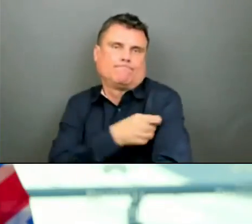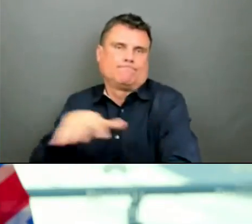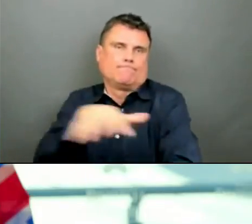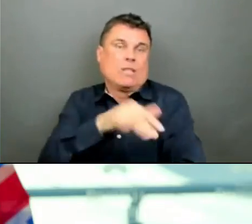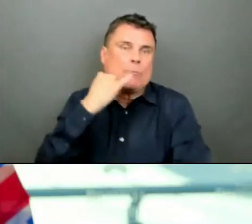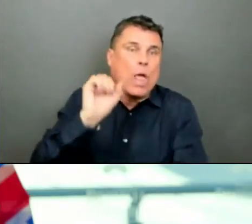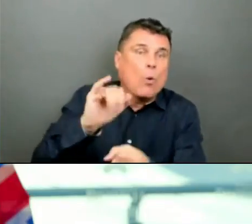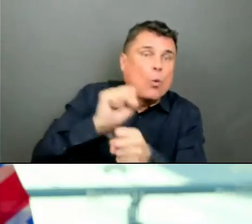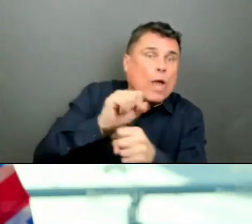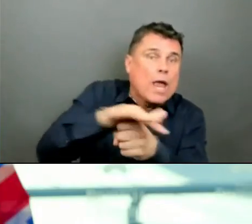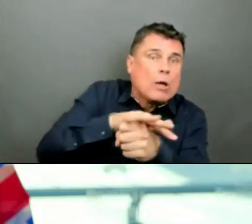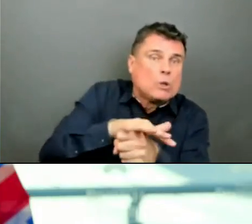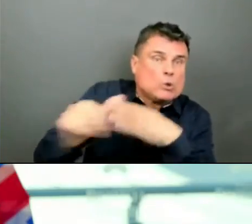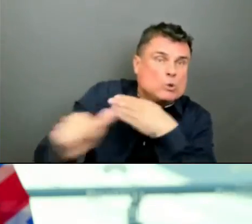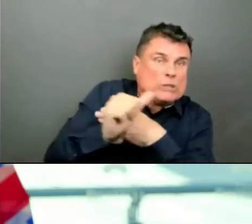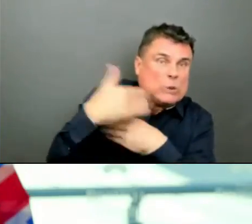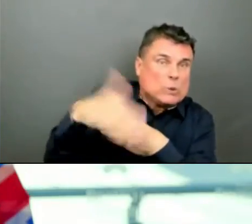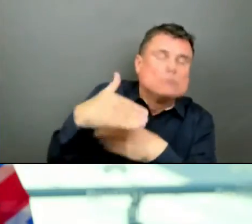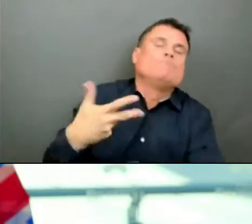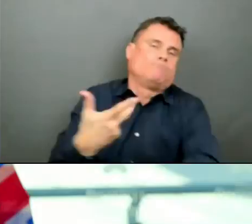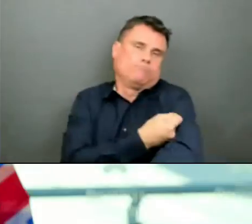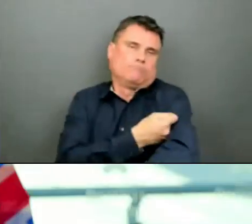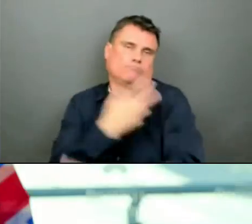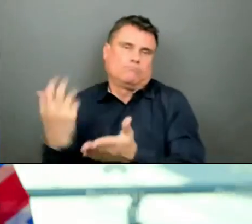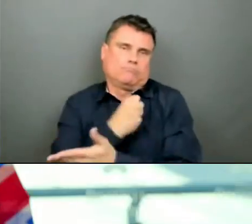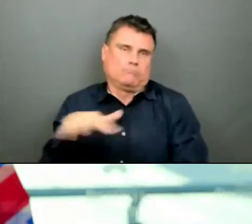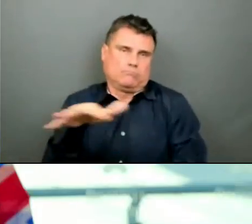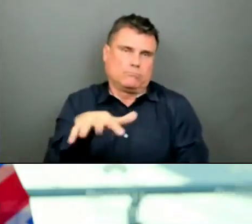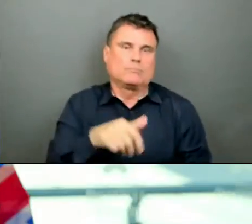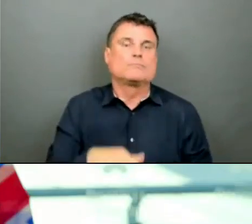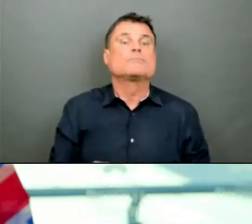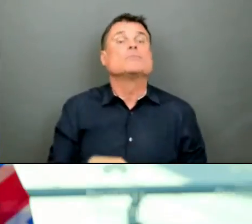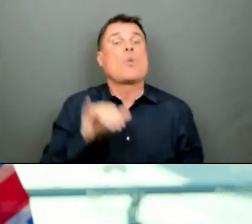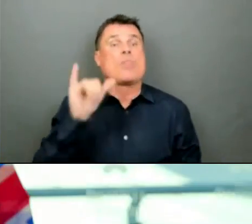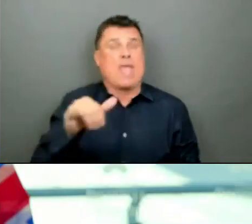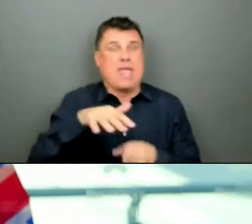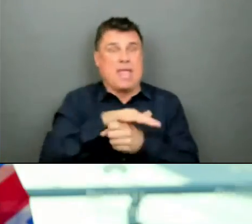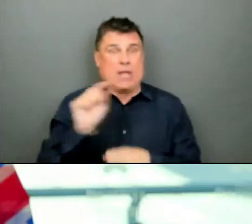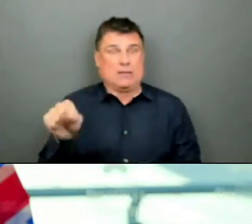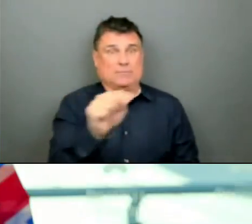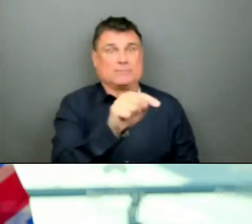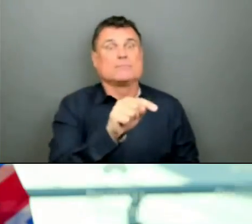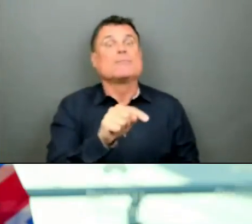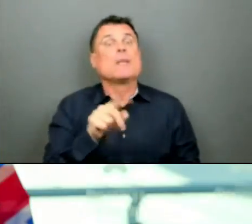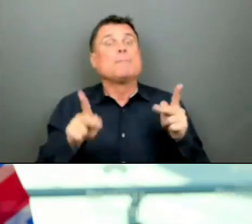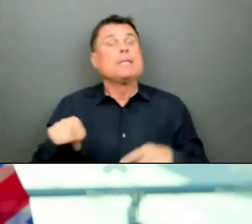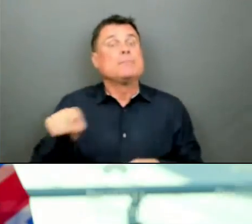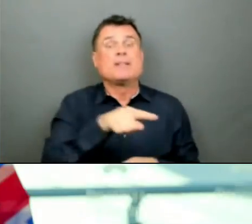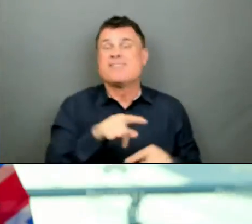In several cases, many cases, we have had to close work places to break those chains of transmission.